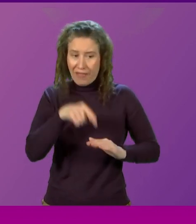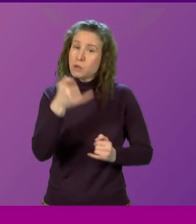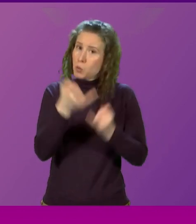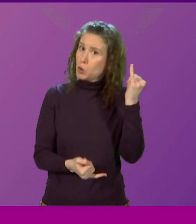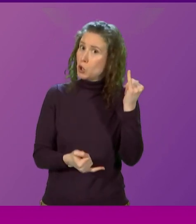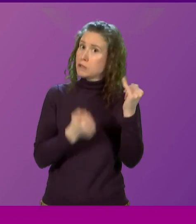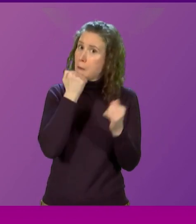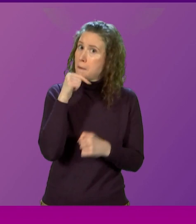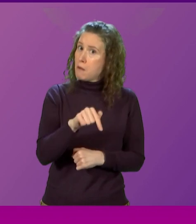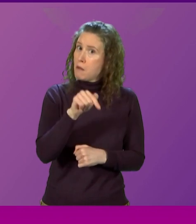level.